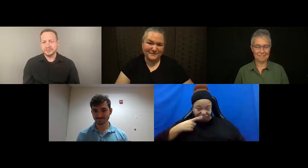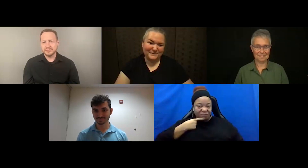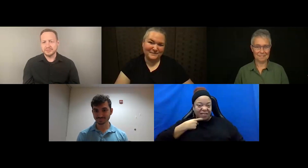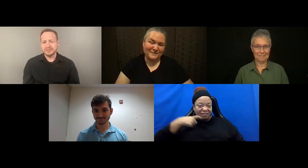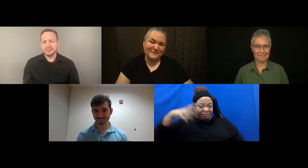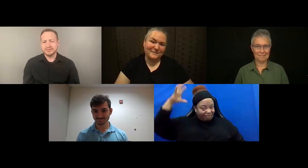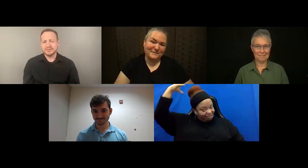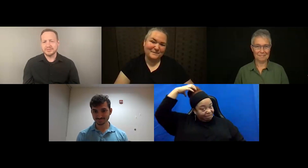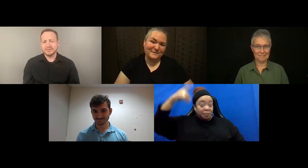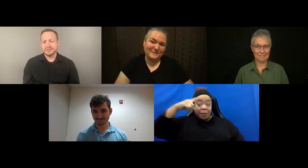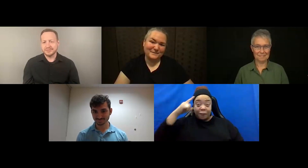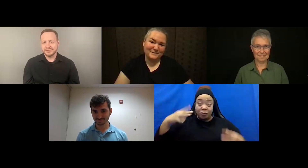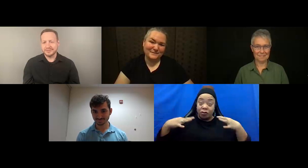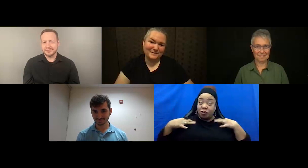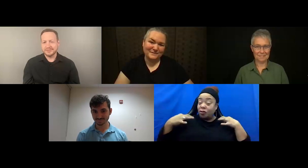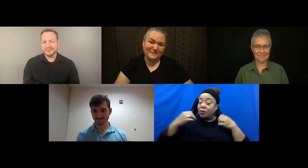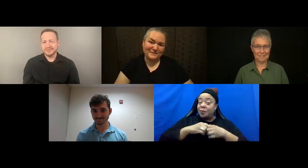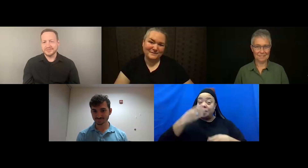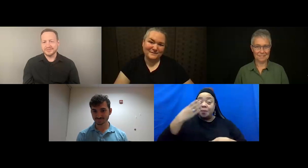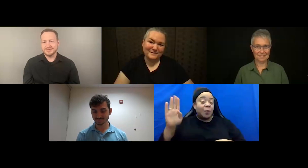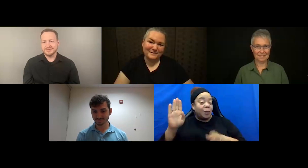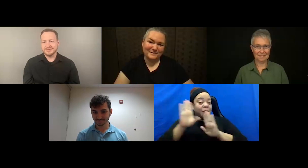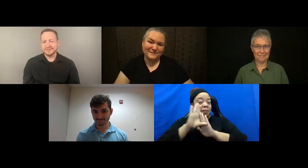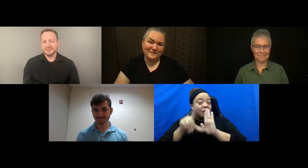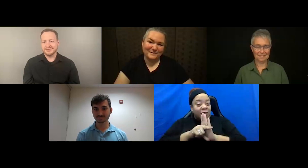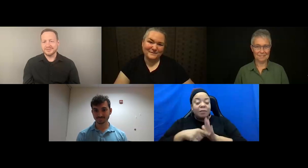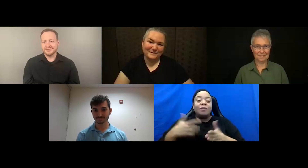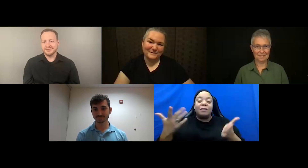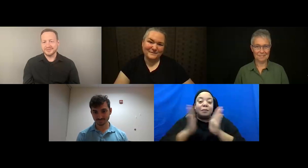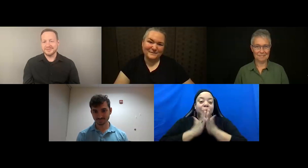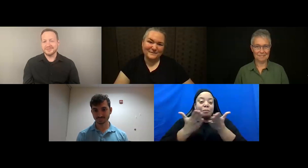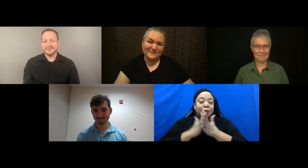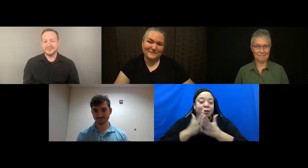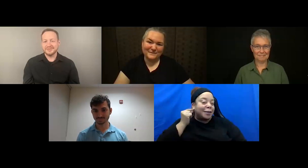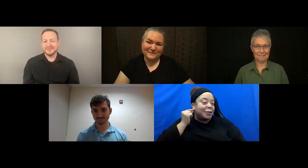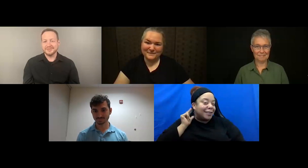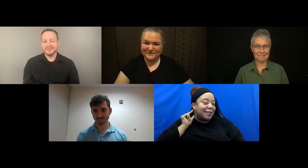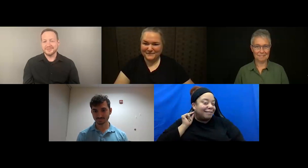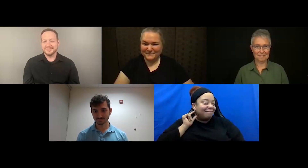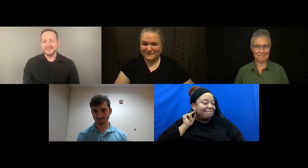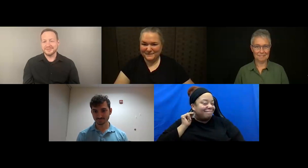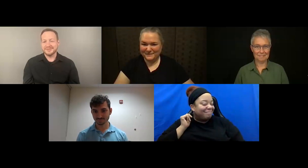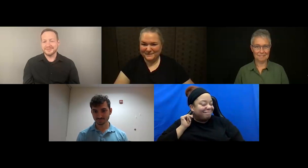I have a black headband on. I've got red hair, my shirt is black, and I have a blue blackground.